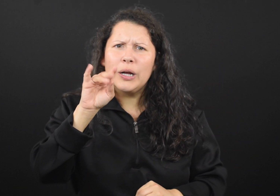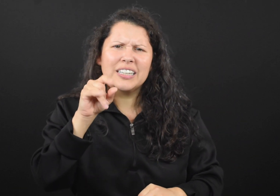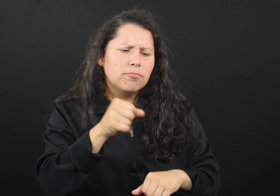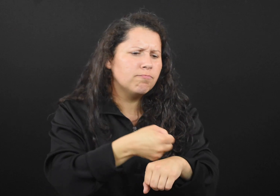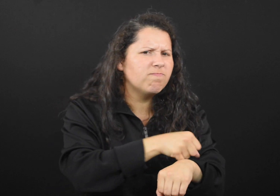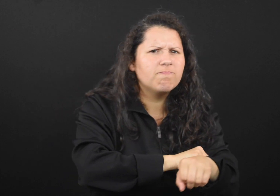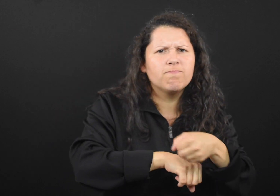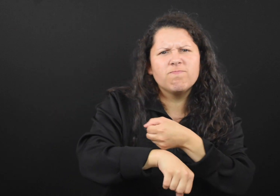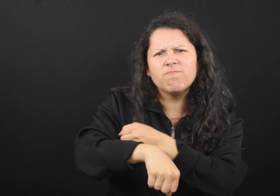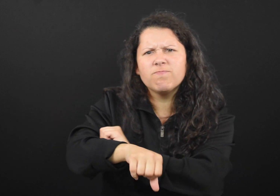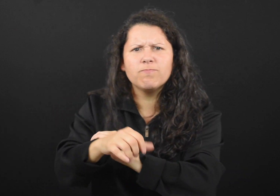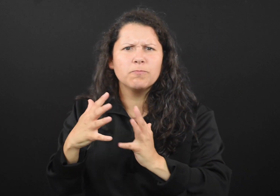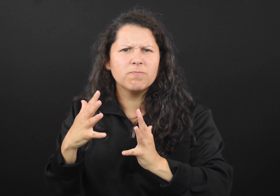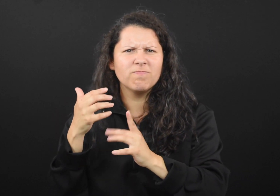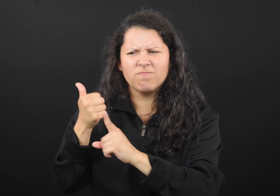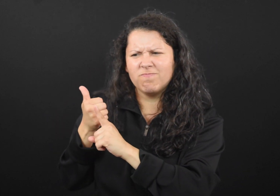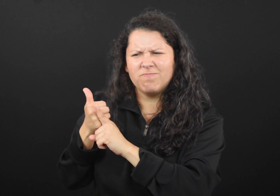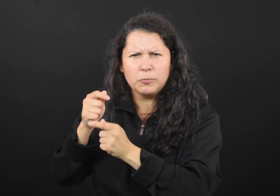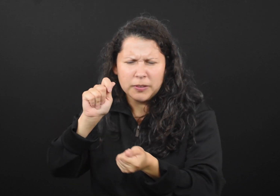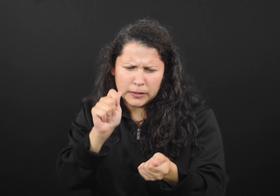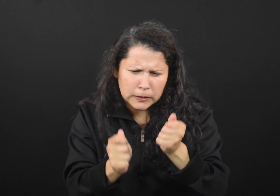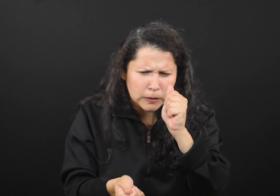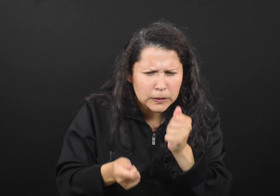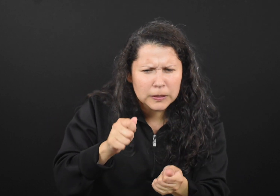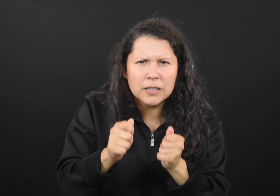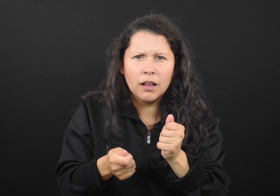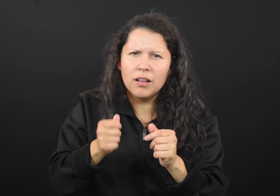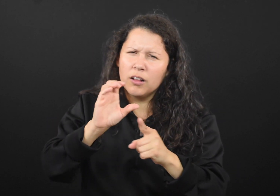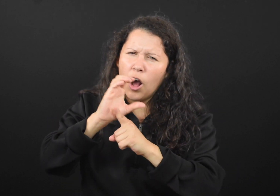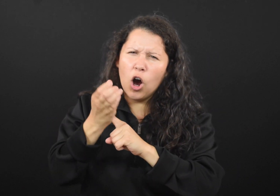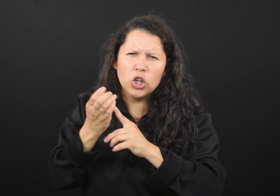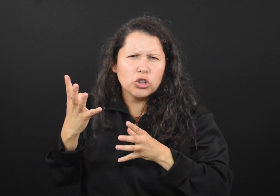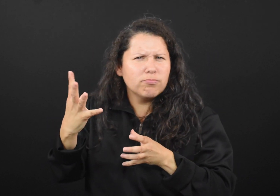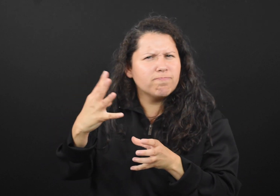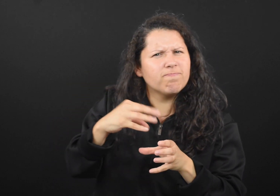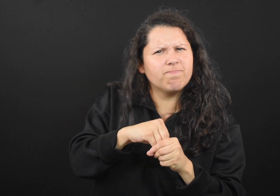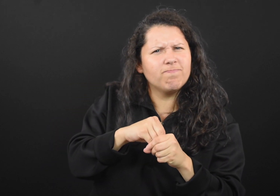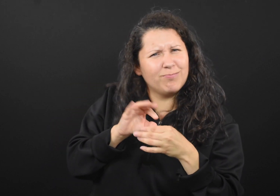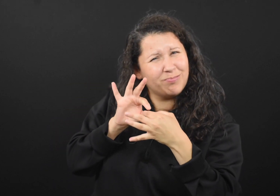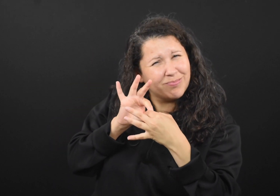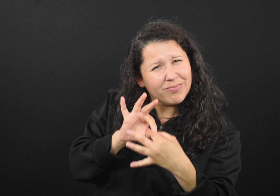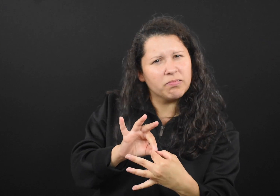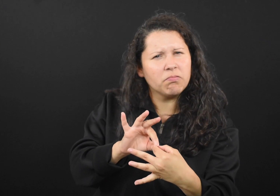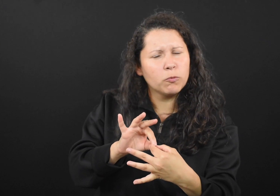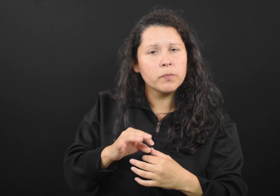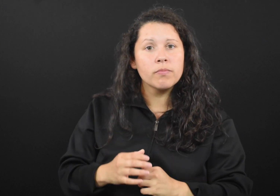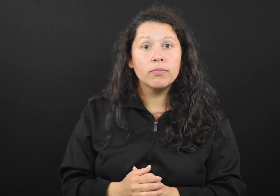she personally stepped in to help provide a culturally responsive and tailored plan.